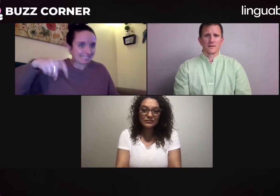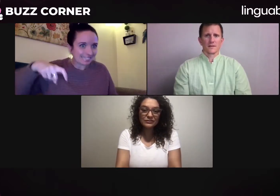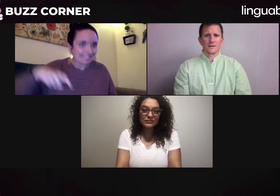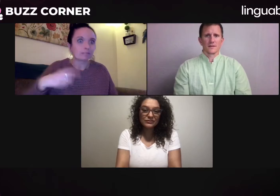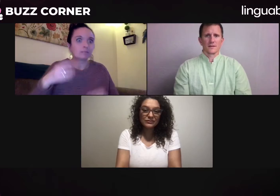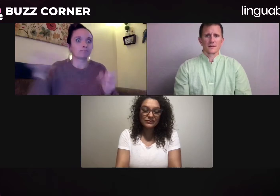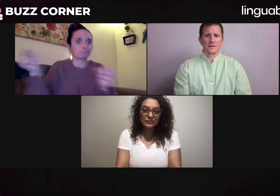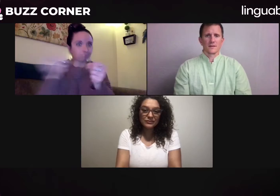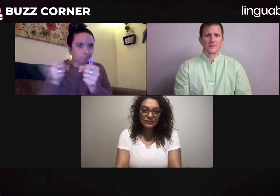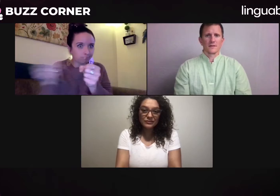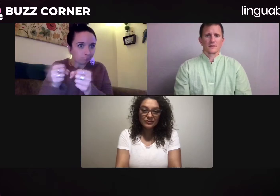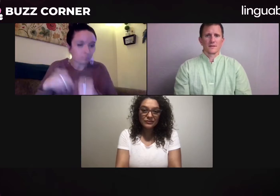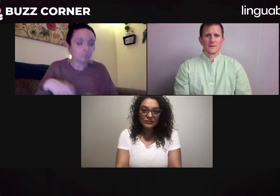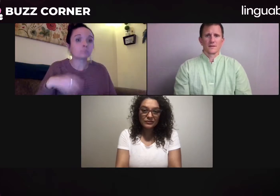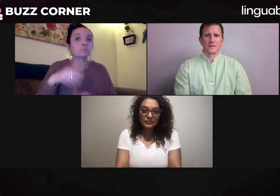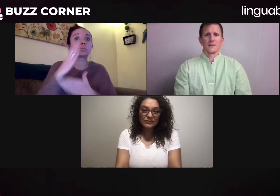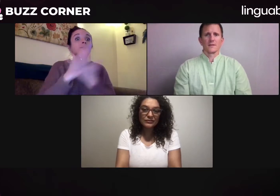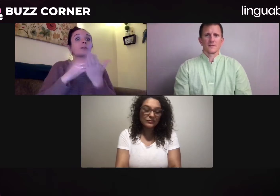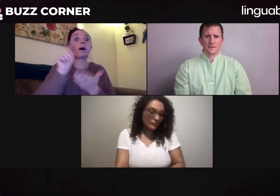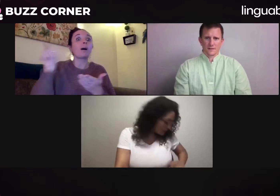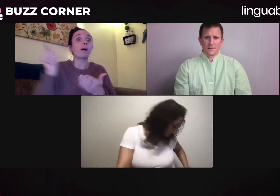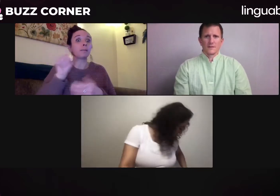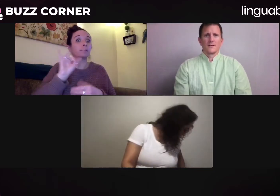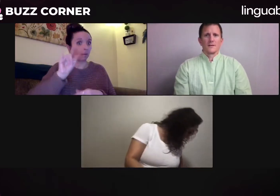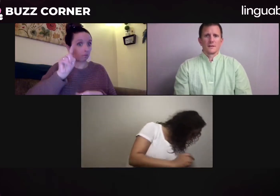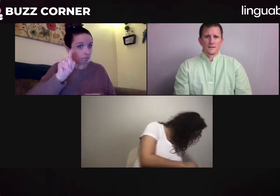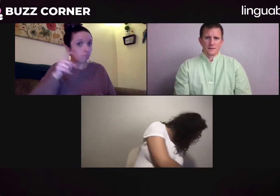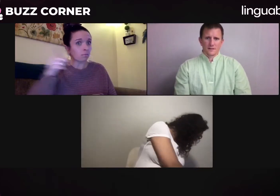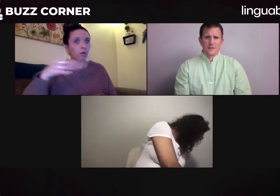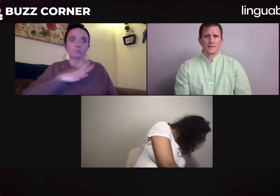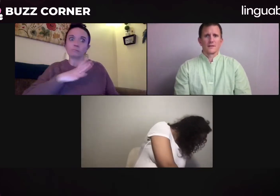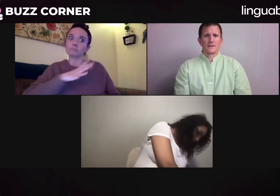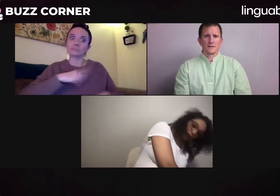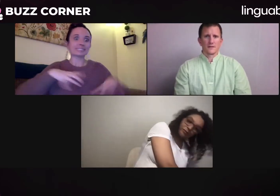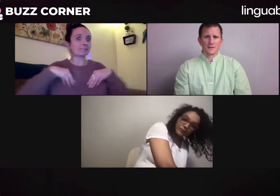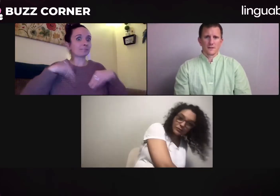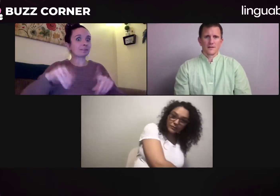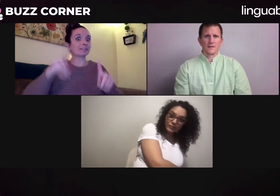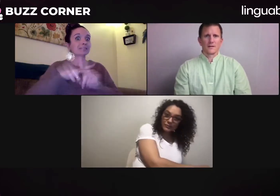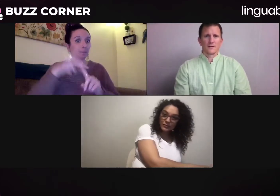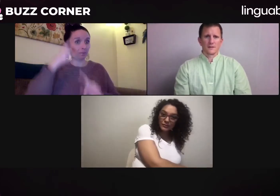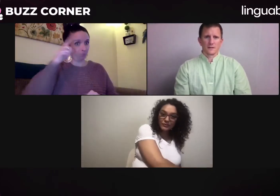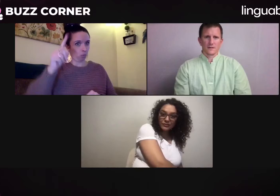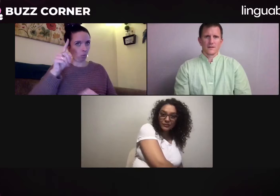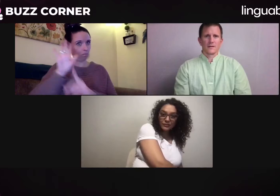and more assignments are needing interpreters. And that's great.